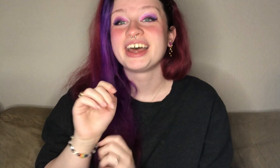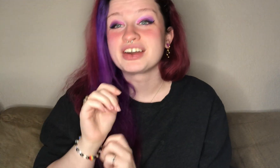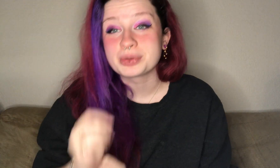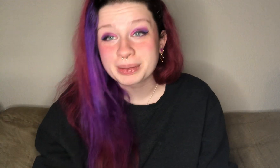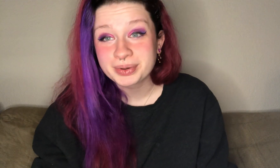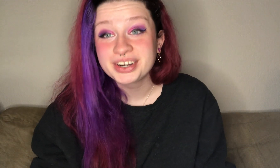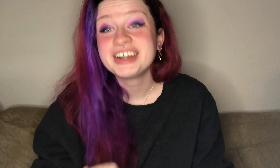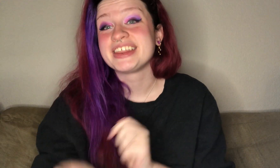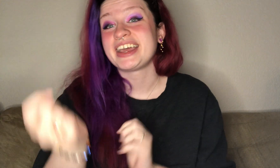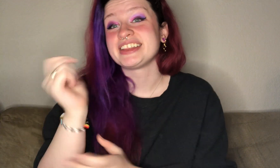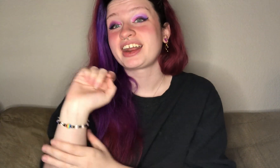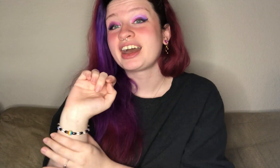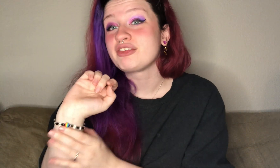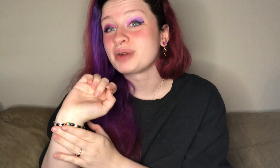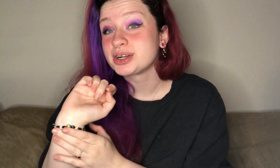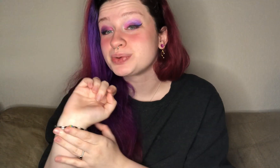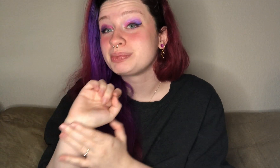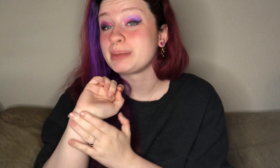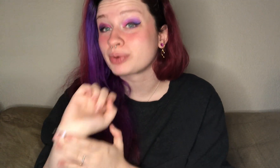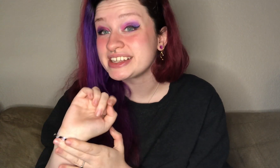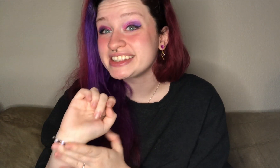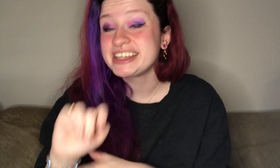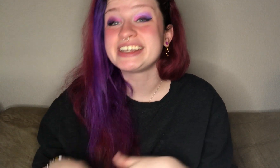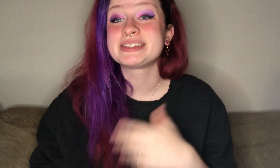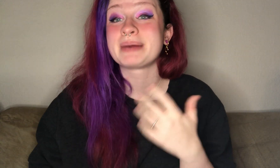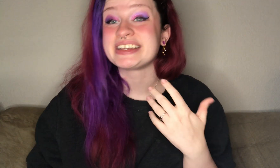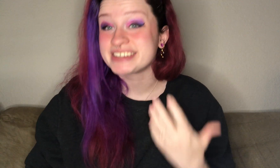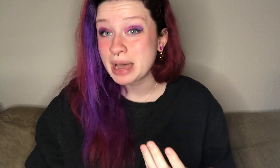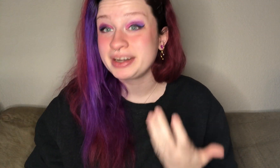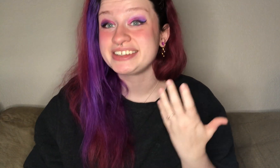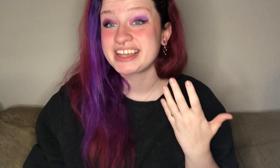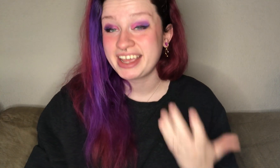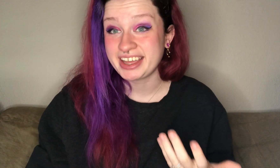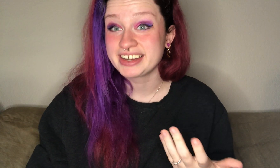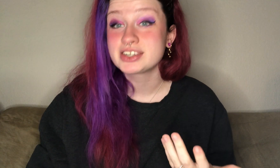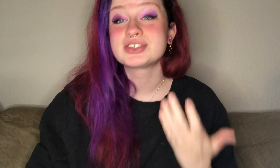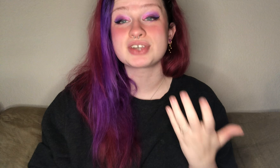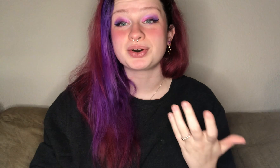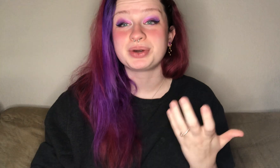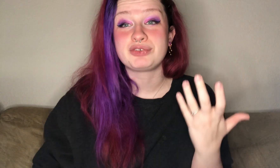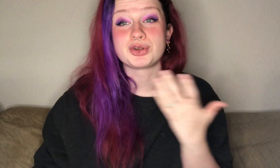and remember the hand that i have marked with my bracelet is my dominant hand so if you're